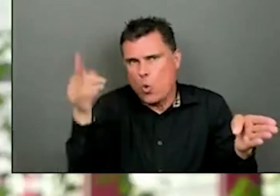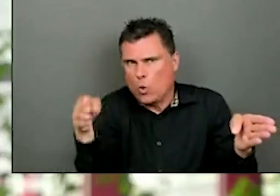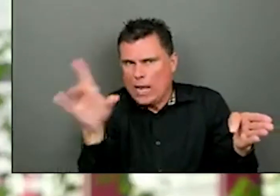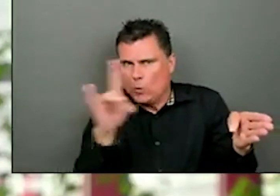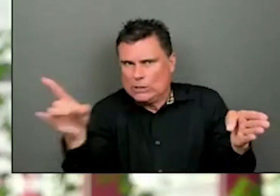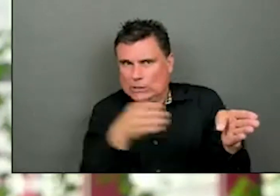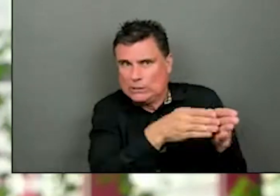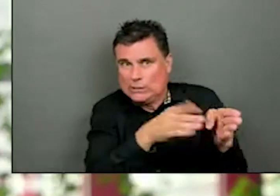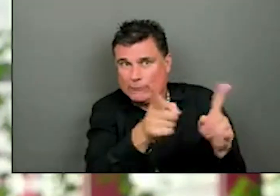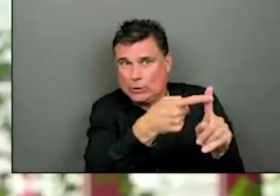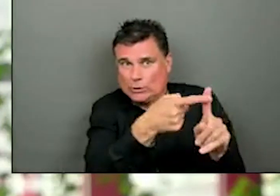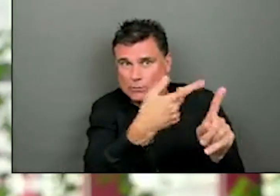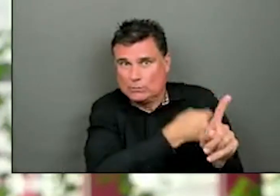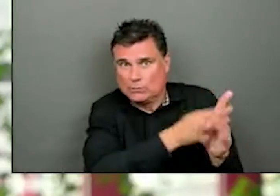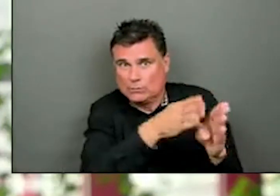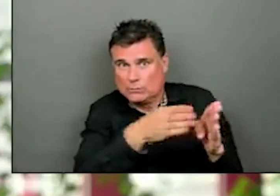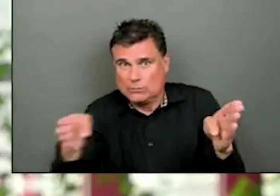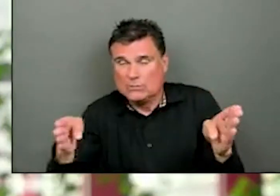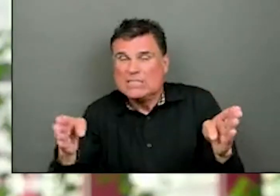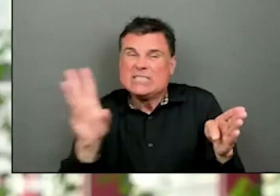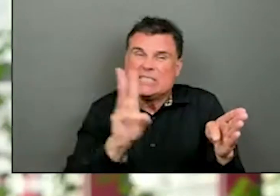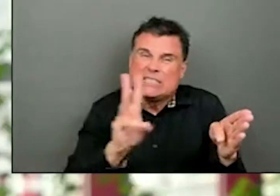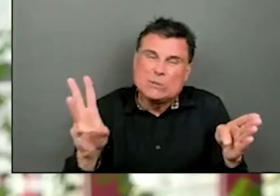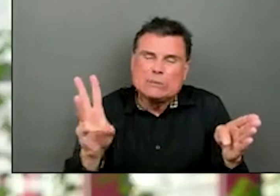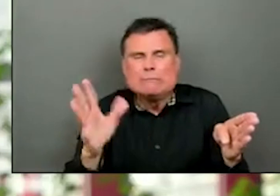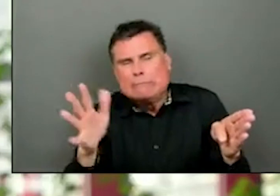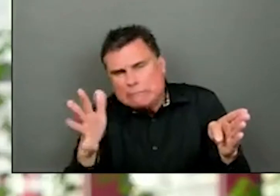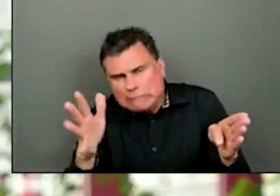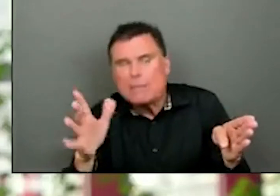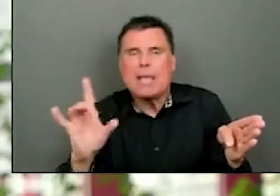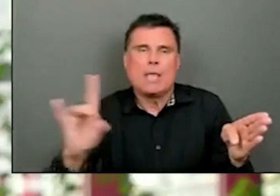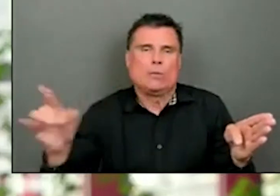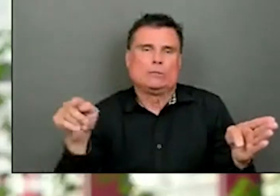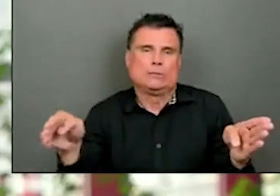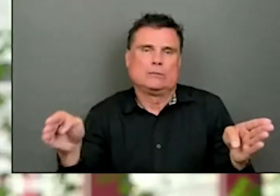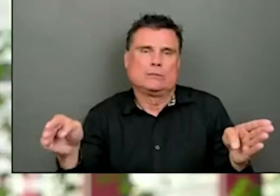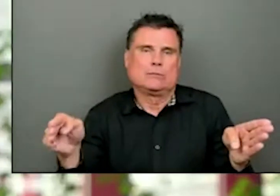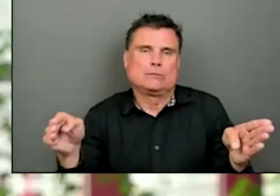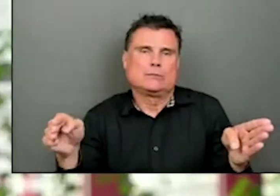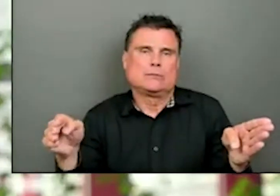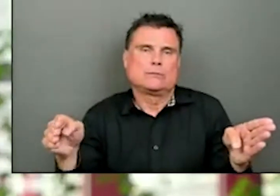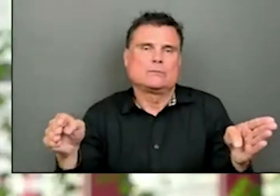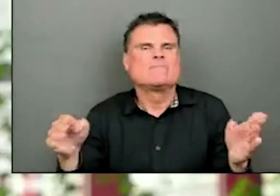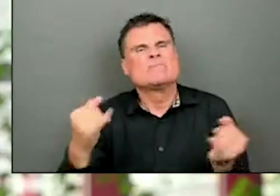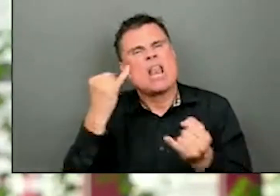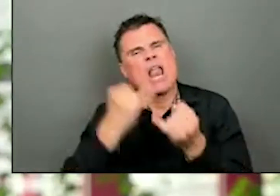weeks so that will take us into the end of july or early august but it absolutely is a net increase